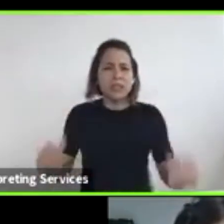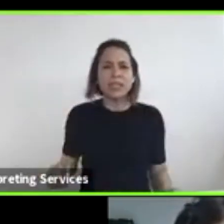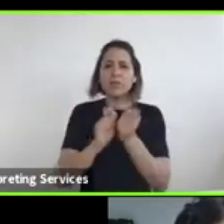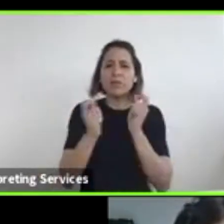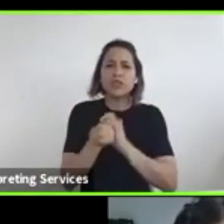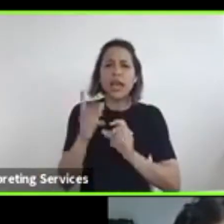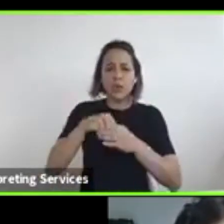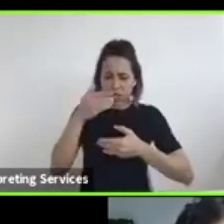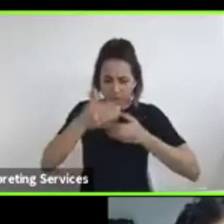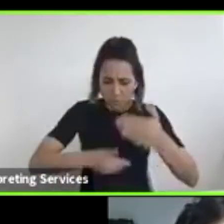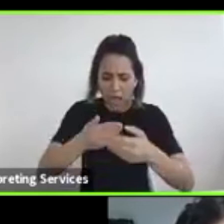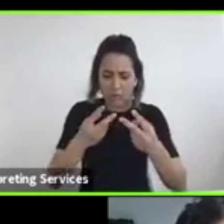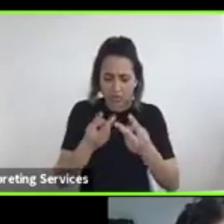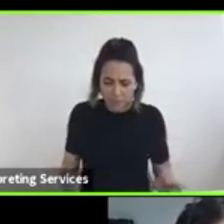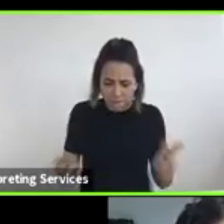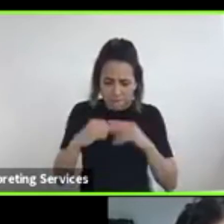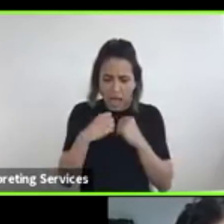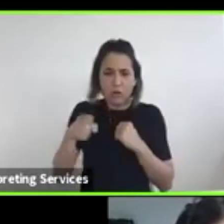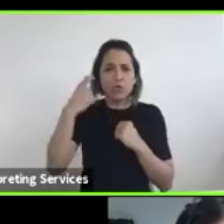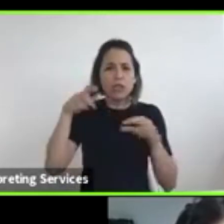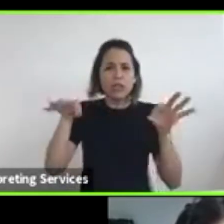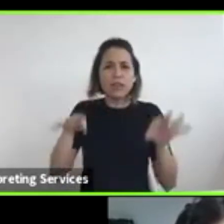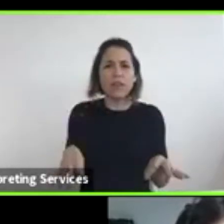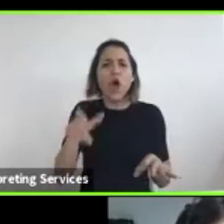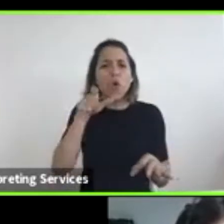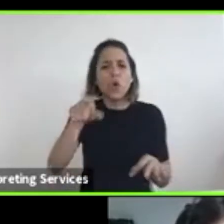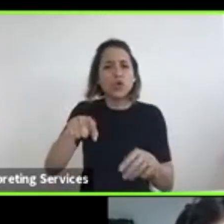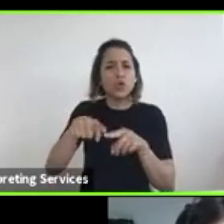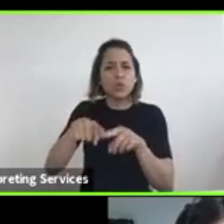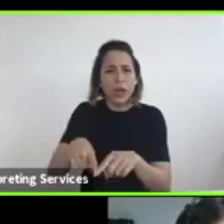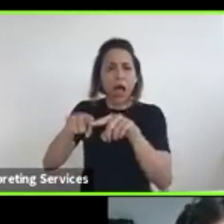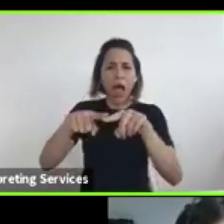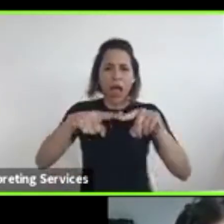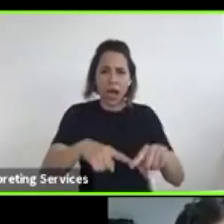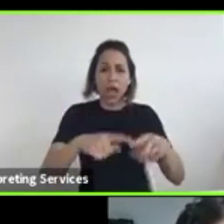THOSE VALUES -- THAT YOU WERE DEFINING -- WHO DO YOU RELY ON, TO HOLD YOU ACCOUNTABLE?